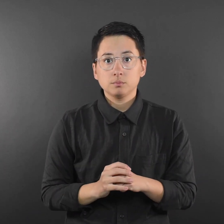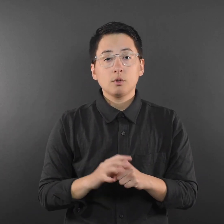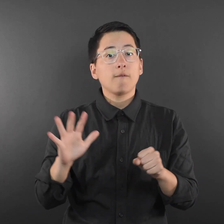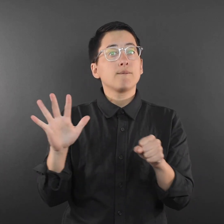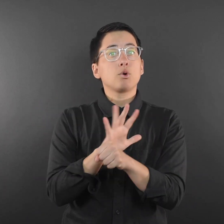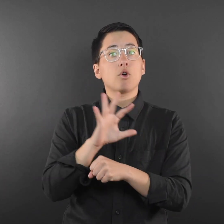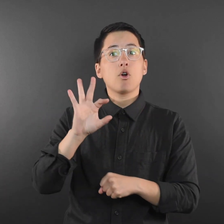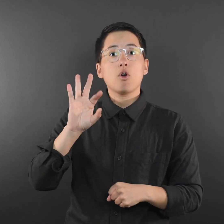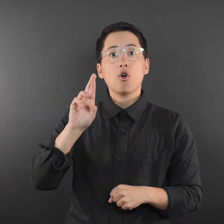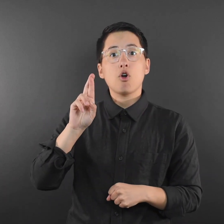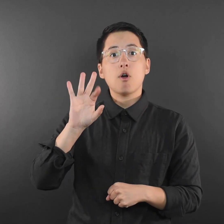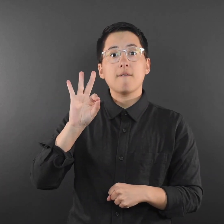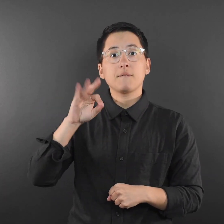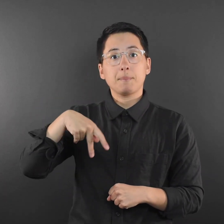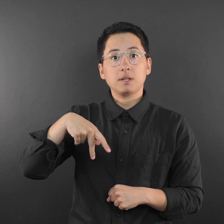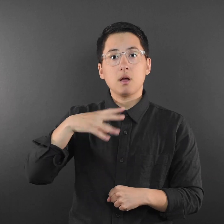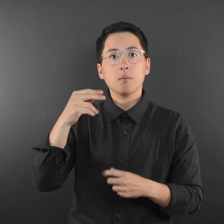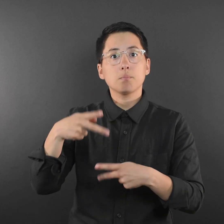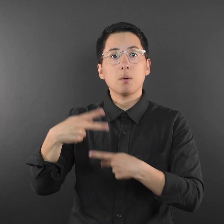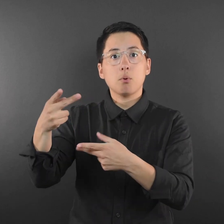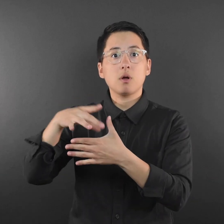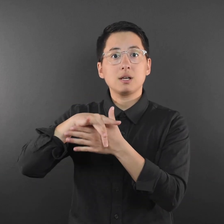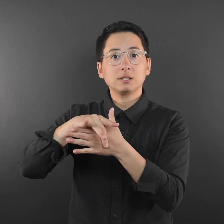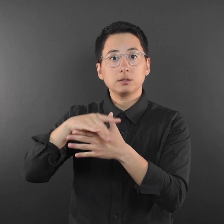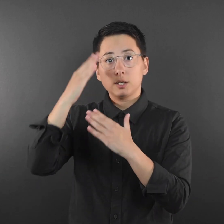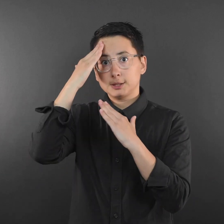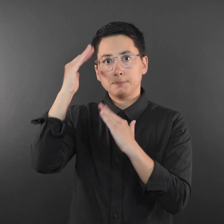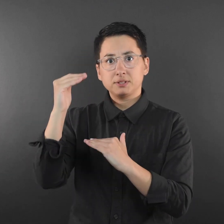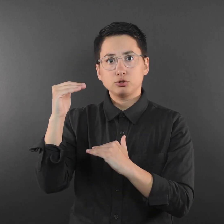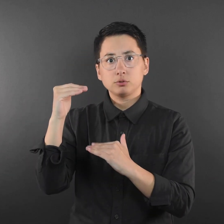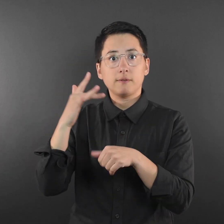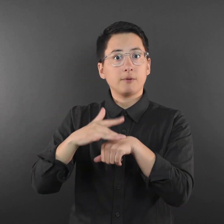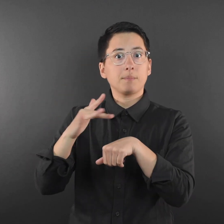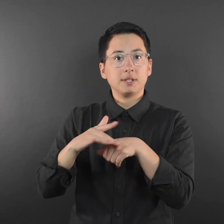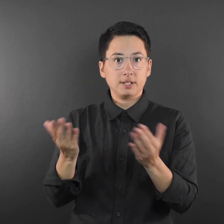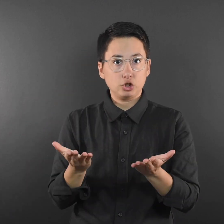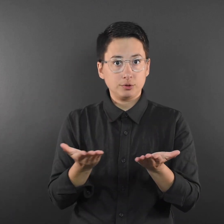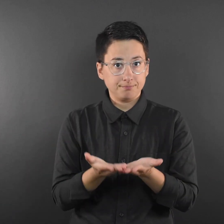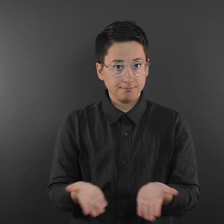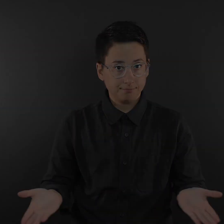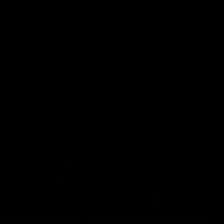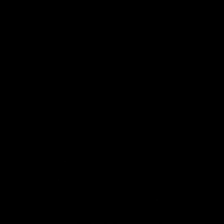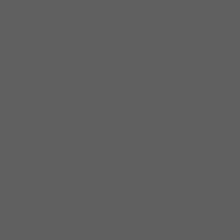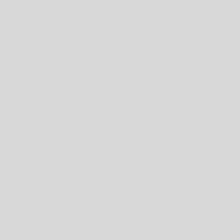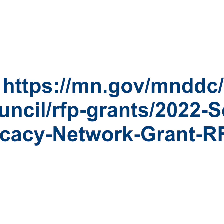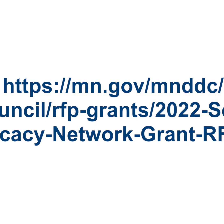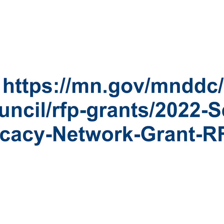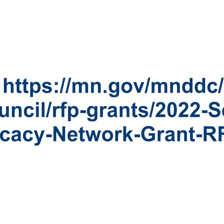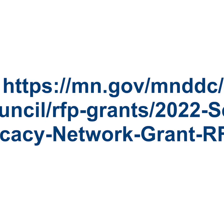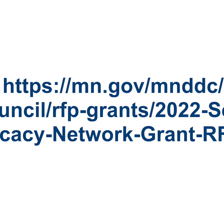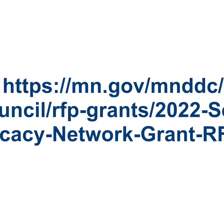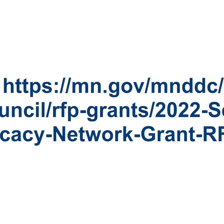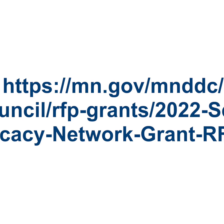The complete RFP and Proposal Content expectations are available here.